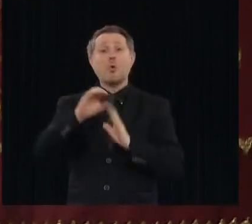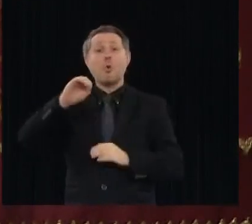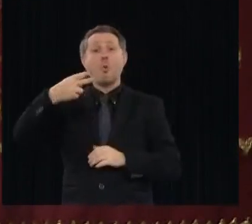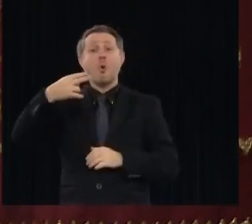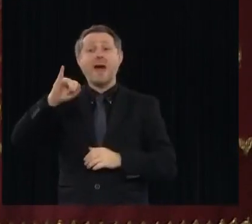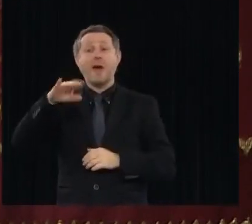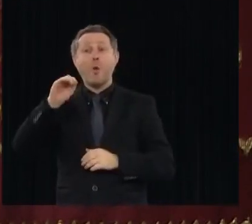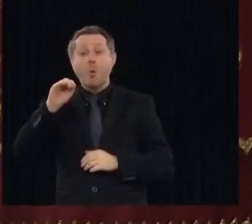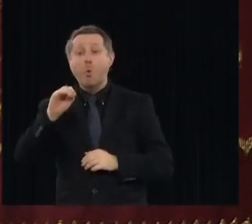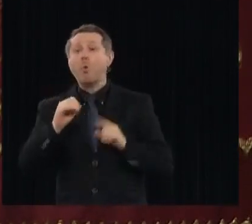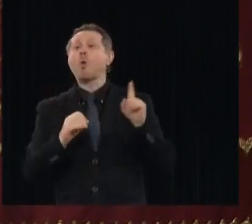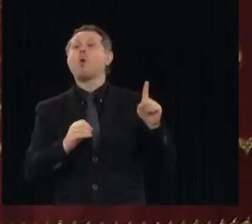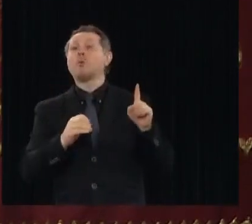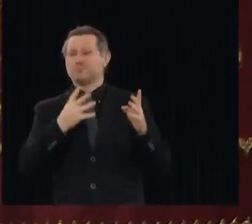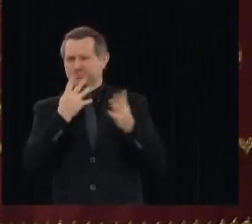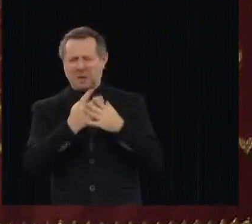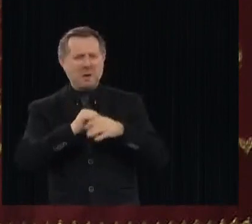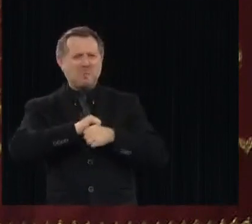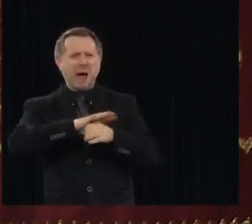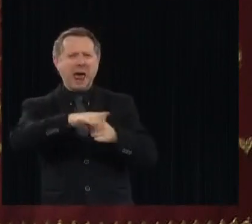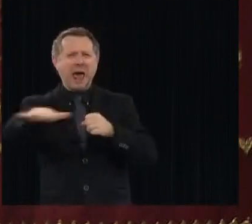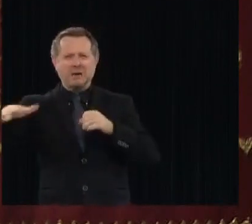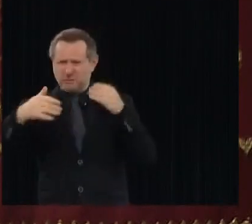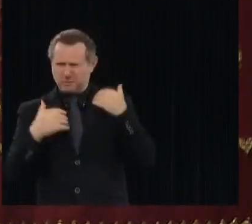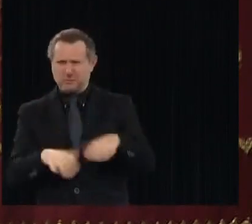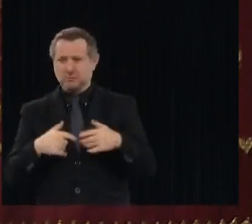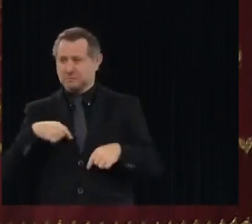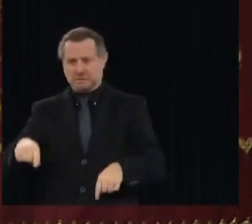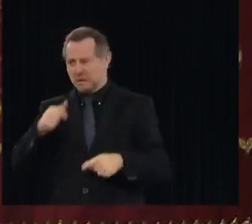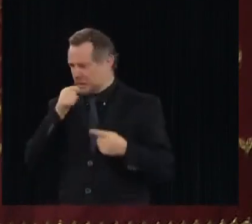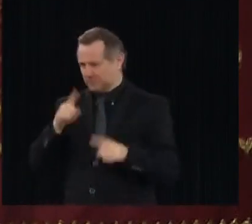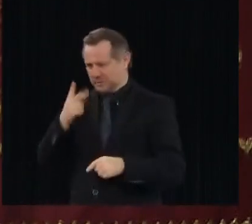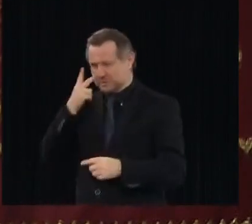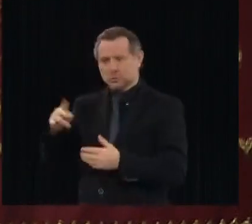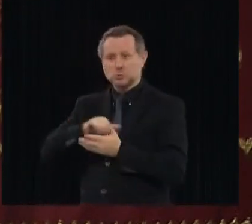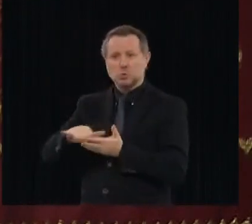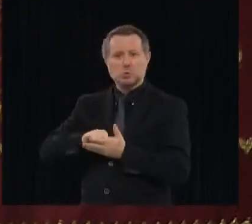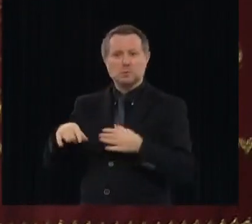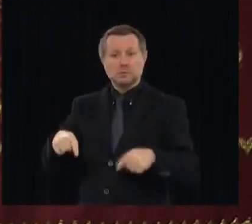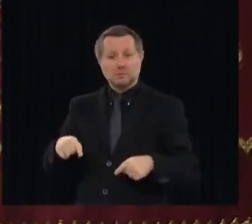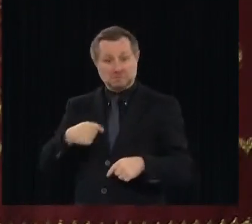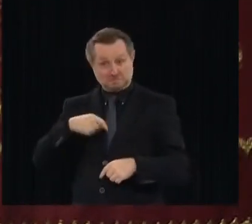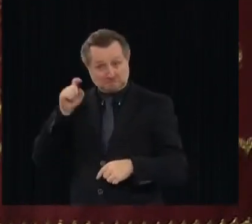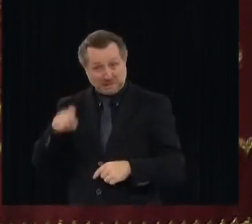WITHIN PRISONS. WE LIKELY HAVEN'T SEEN OUTBREAKS